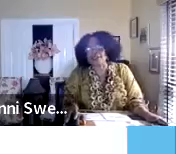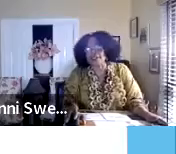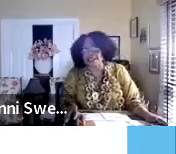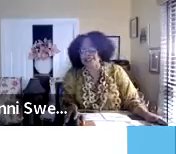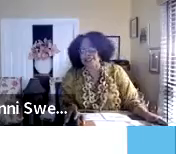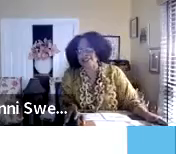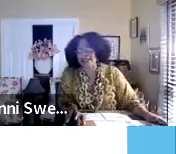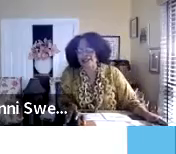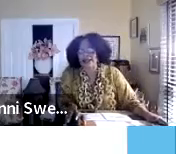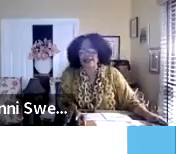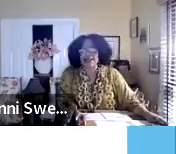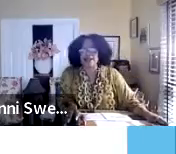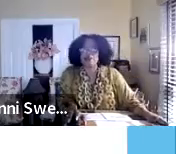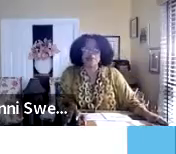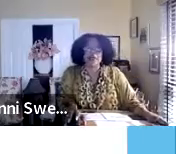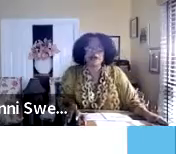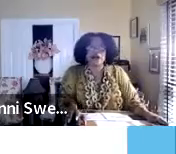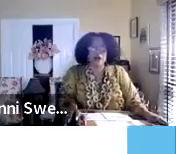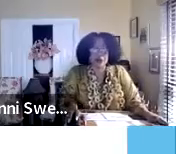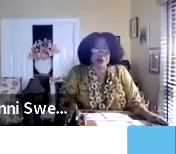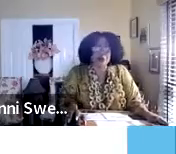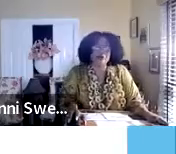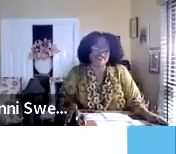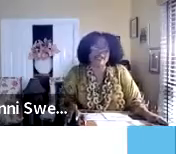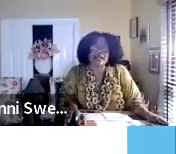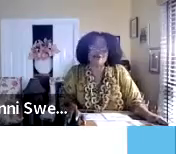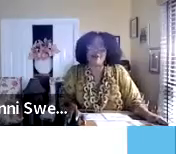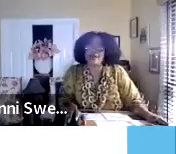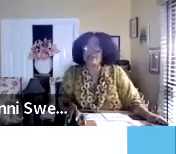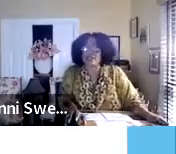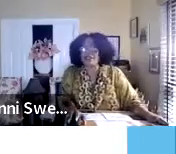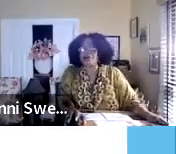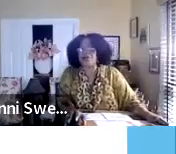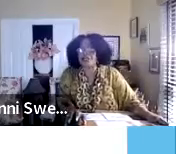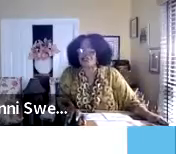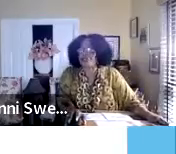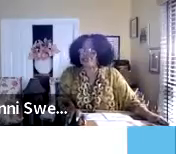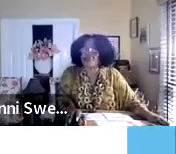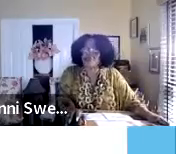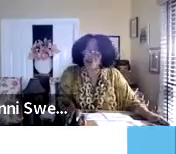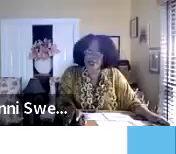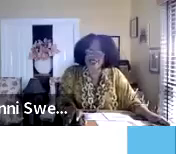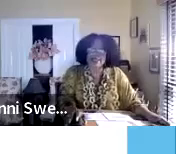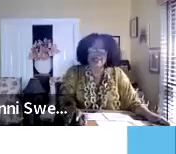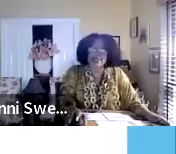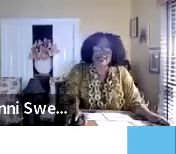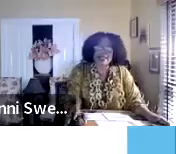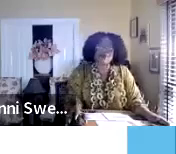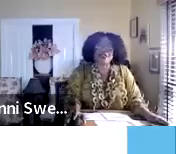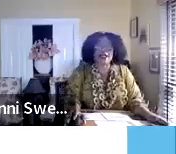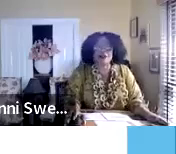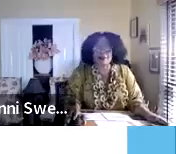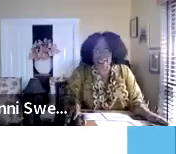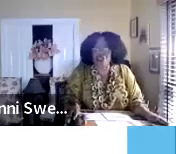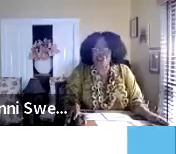(Captioner standing by) Good afternoon, thank you to all that